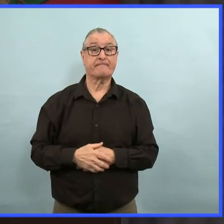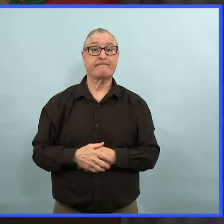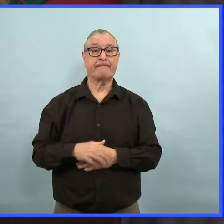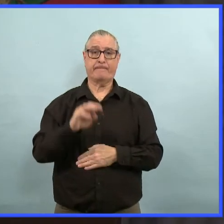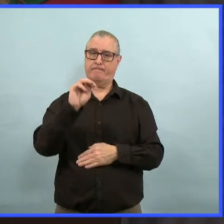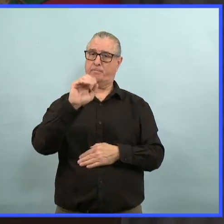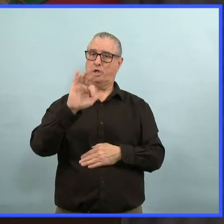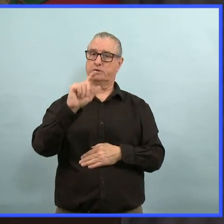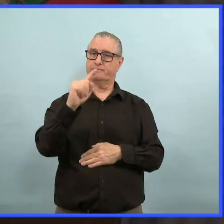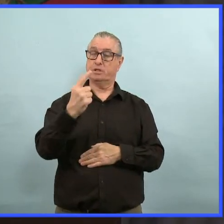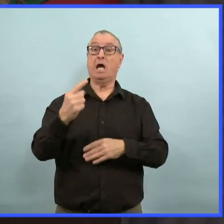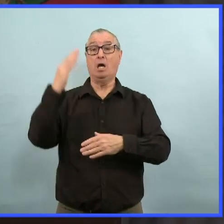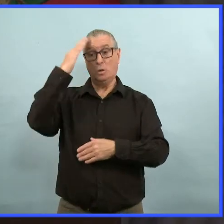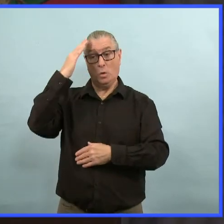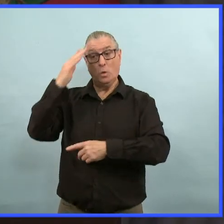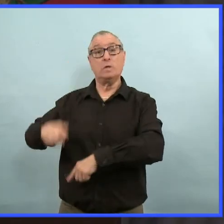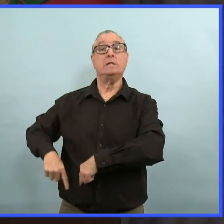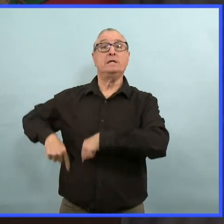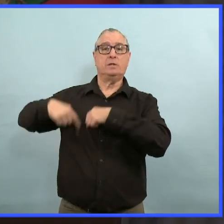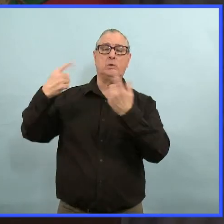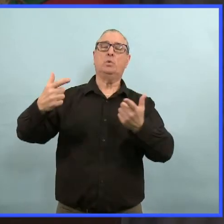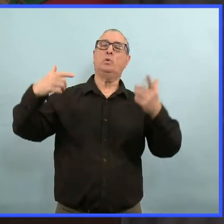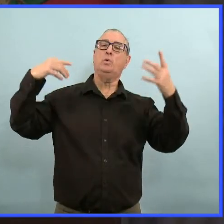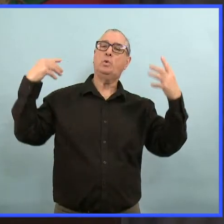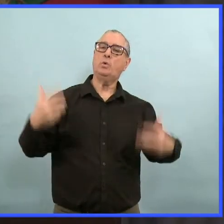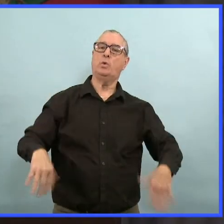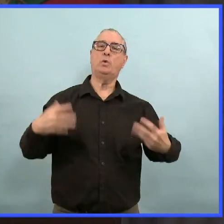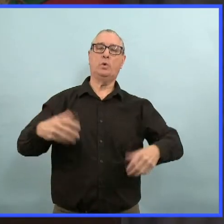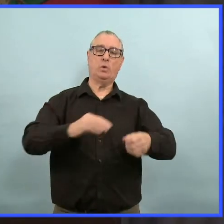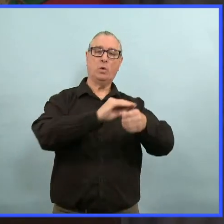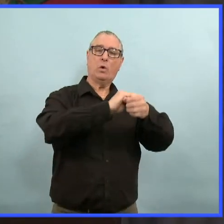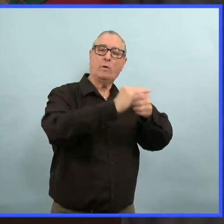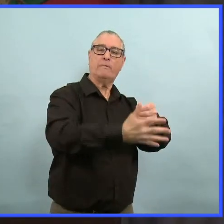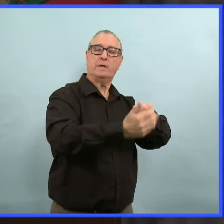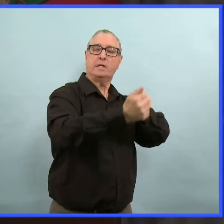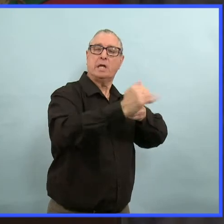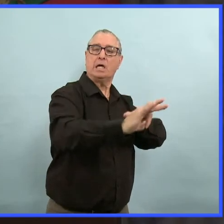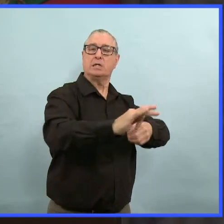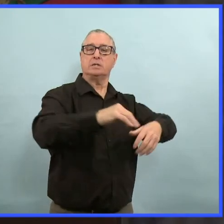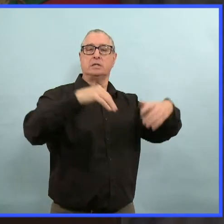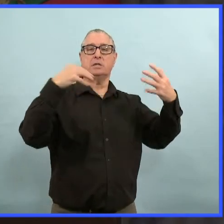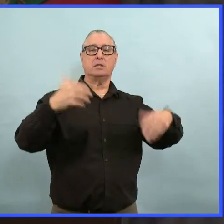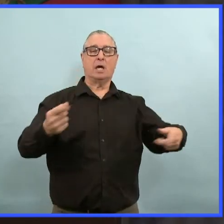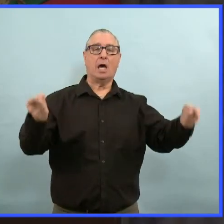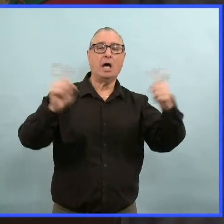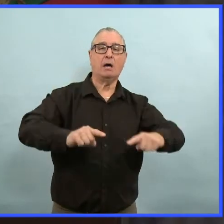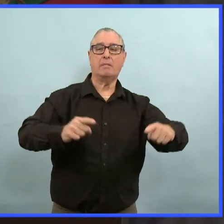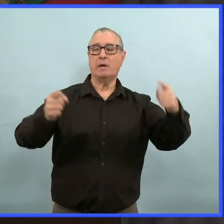together we can look forward to a coordinated and cautious plan to recover from the intense